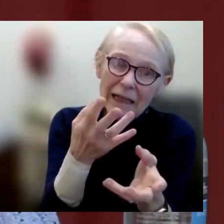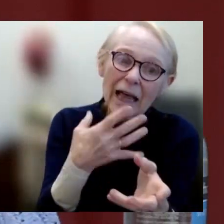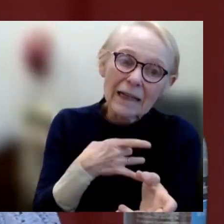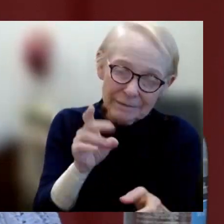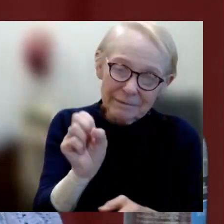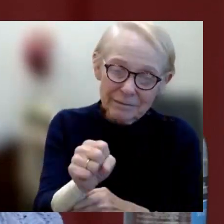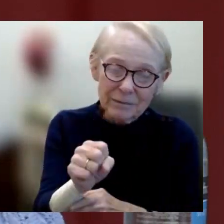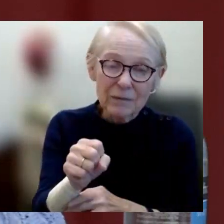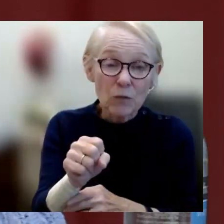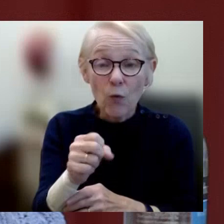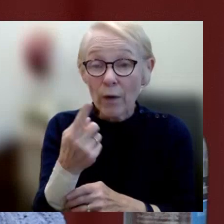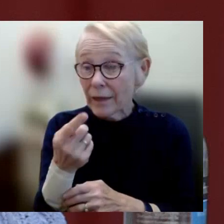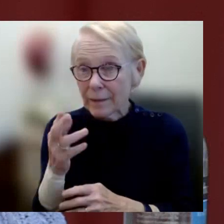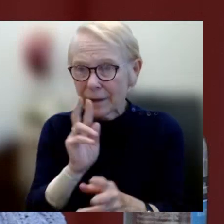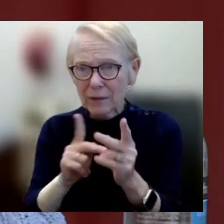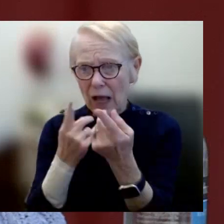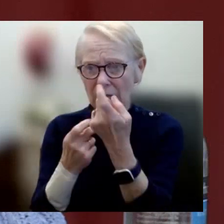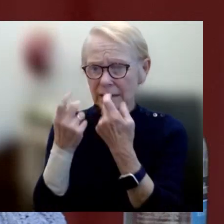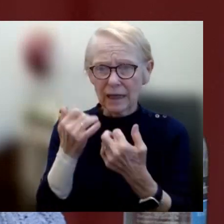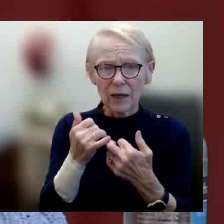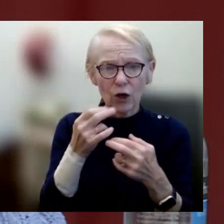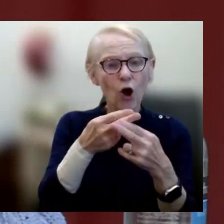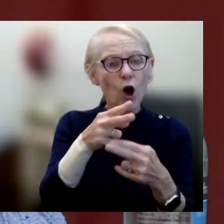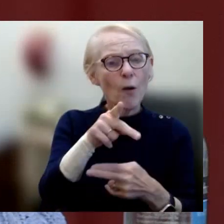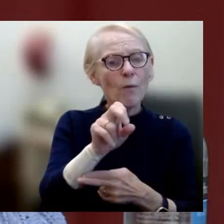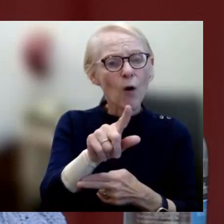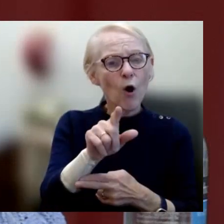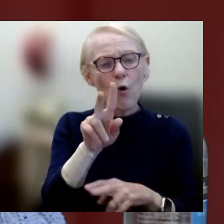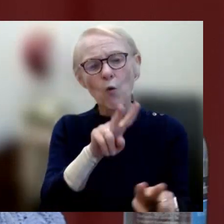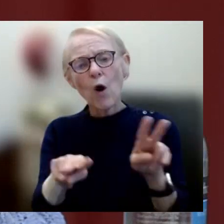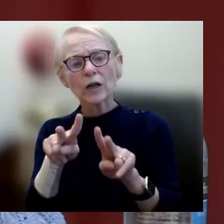people always ask me about are poll Watchers so poll Watchers are usually about two people